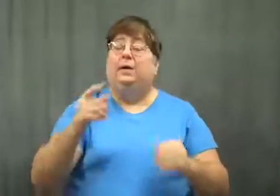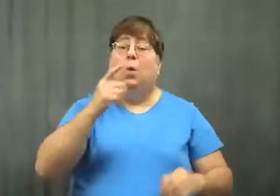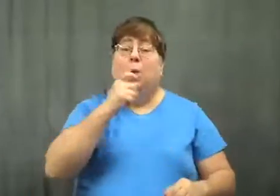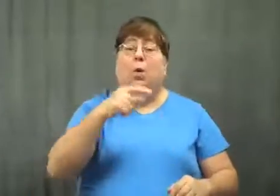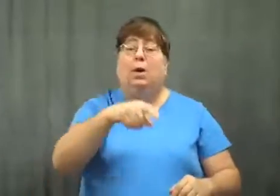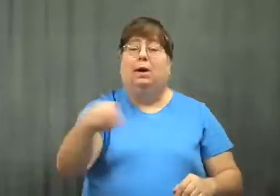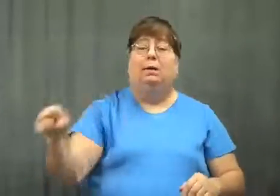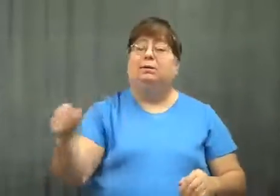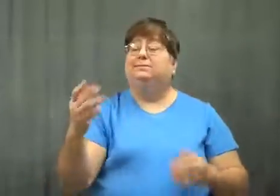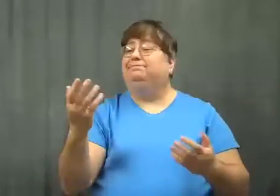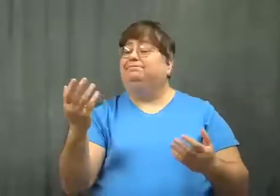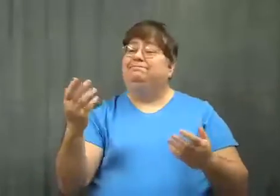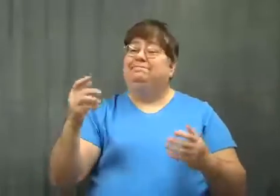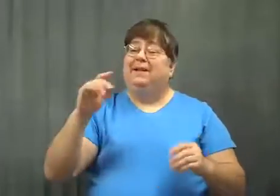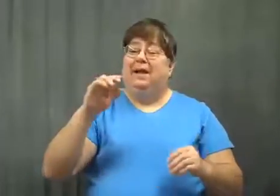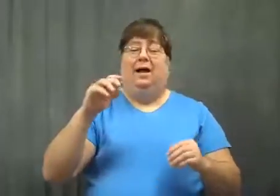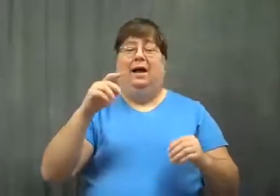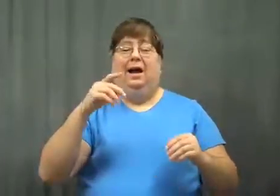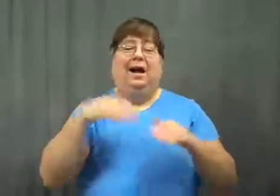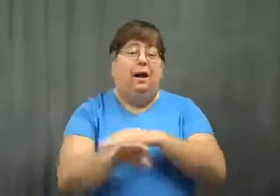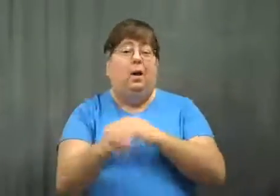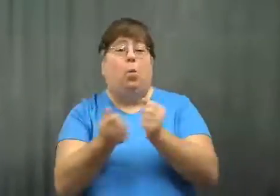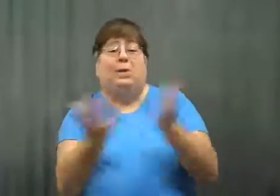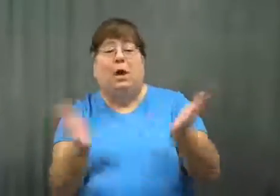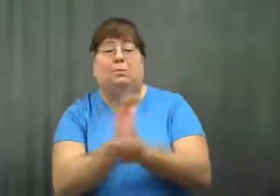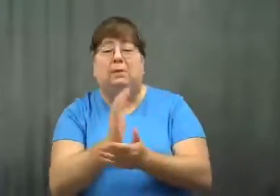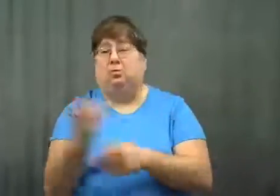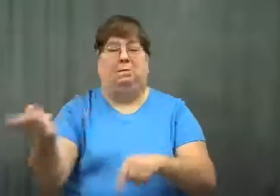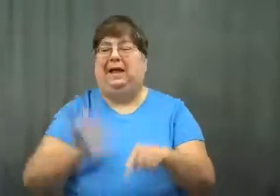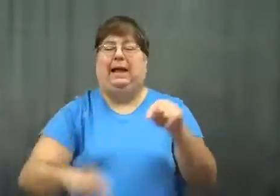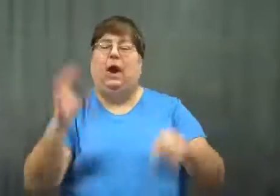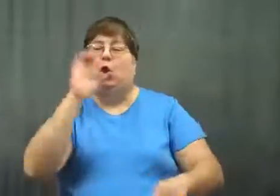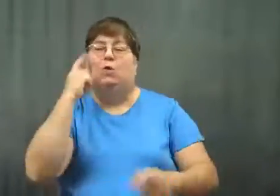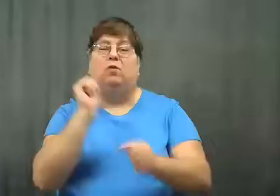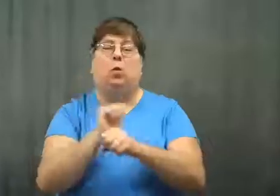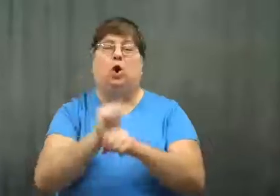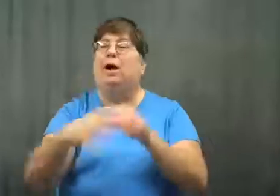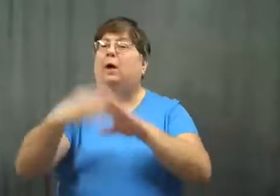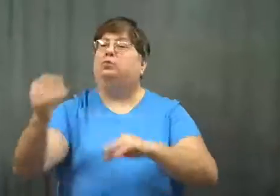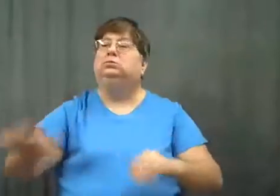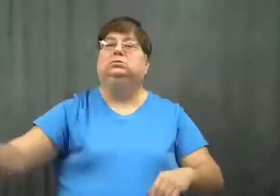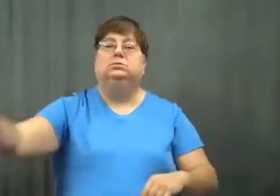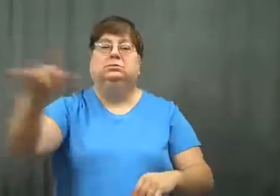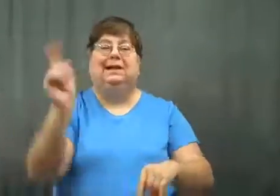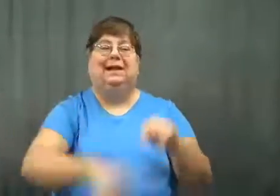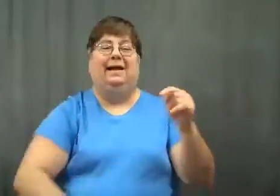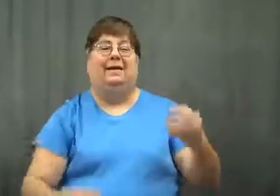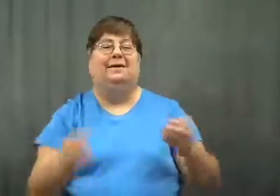Illegal immigrants could not look for work in public places.